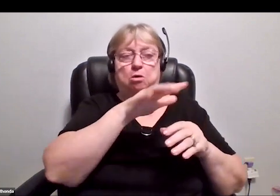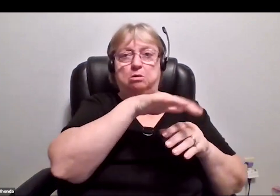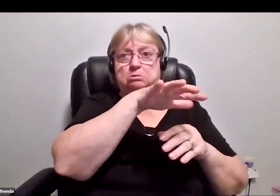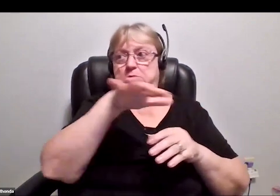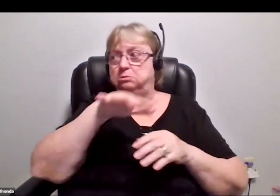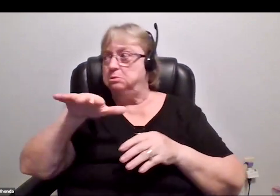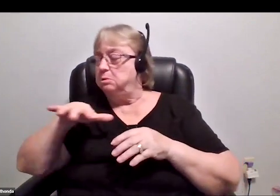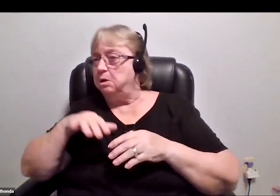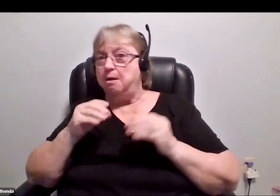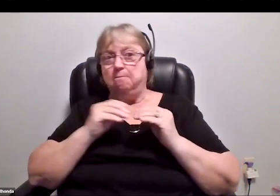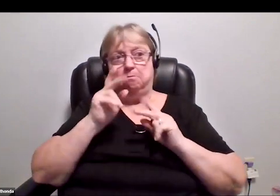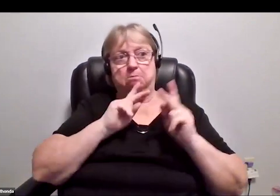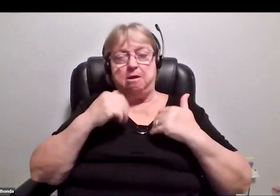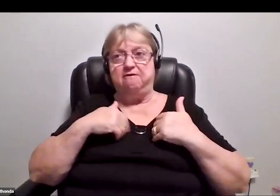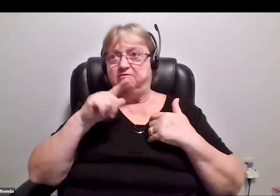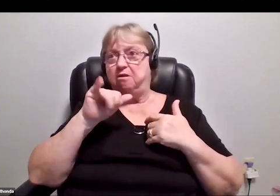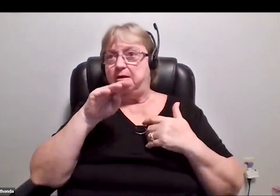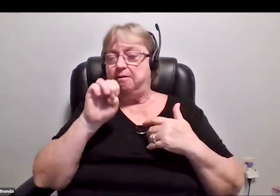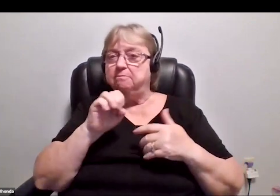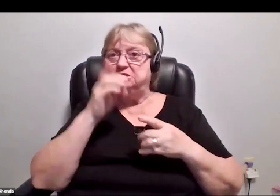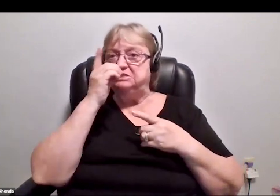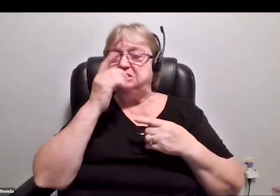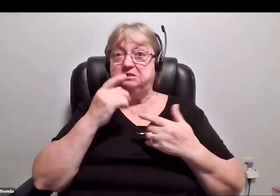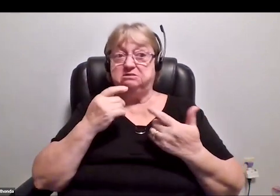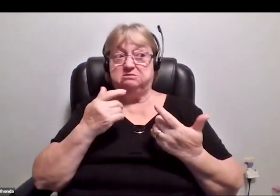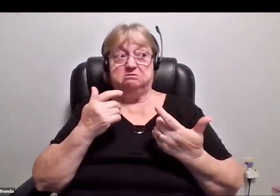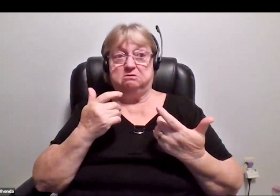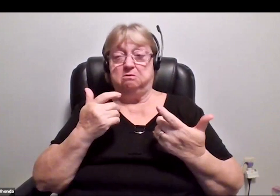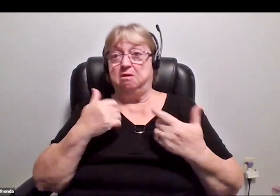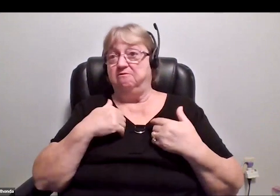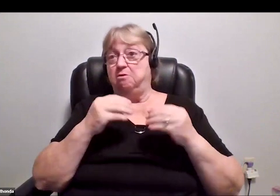That's a change in the number of disabled people. We have more people due to environmental pollution